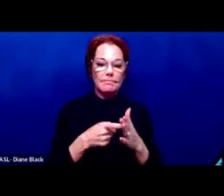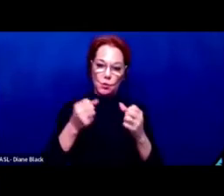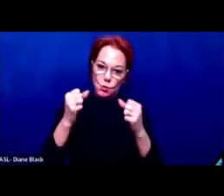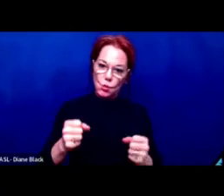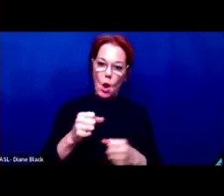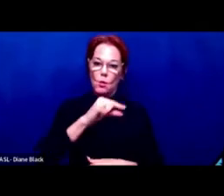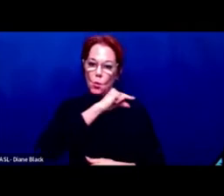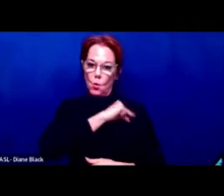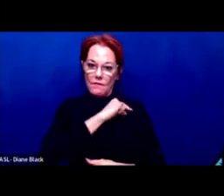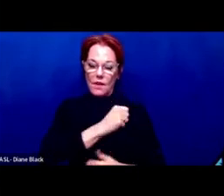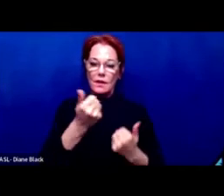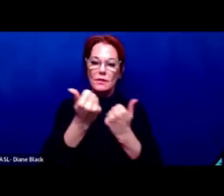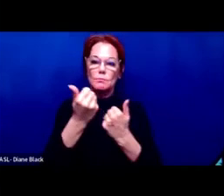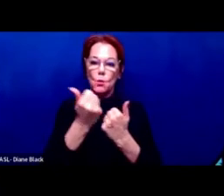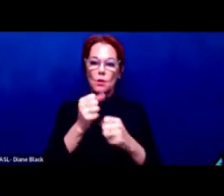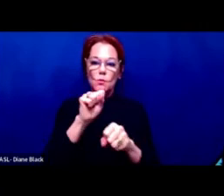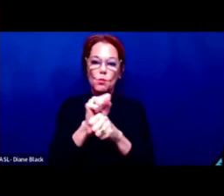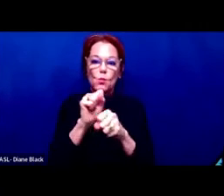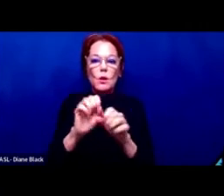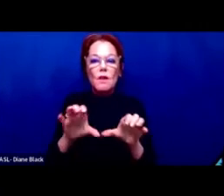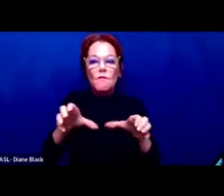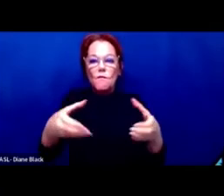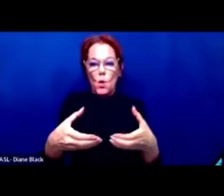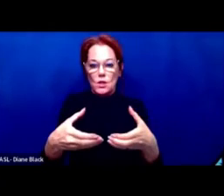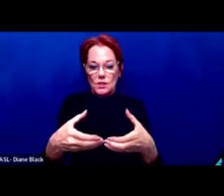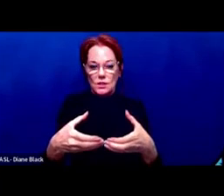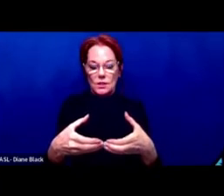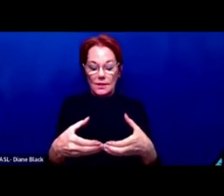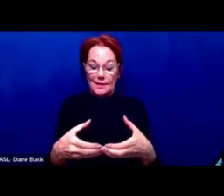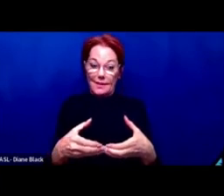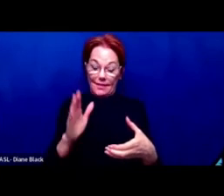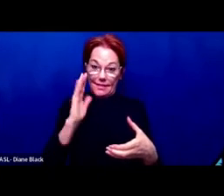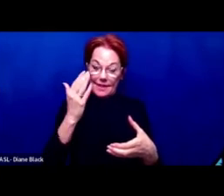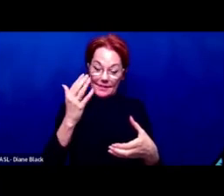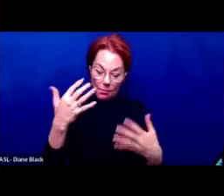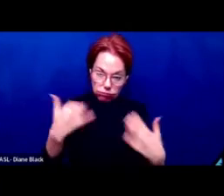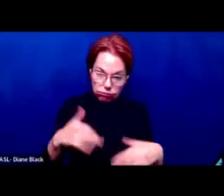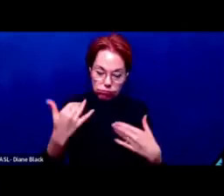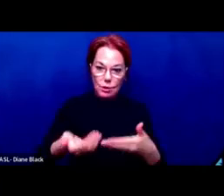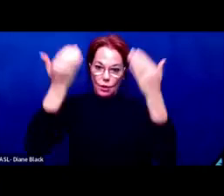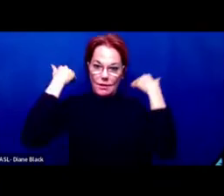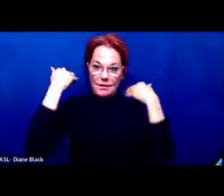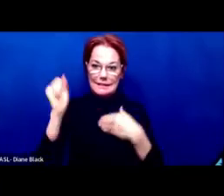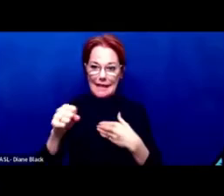supported workforce. And so as daunting as that sounds, because we are all experiencing, I think workforce issues across the